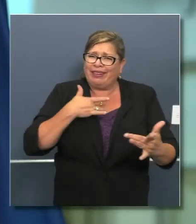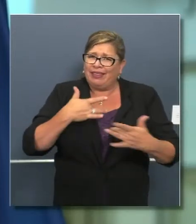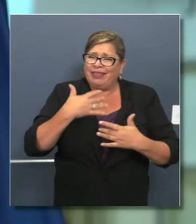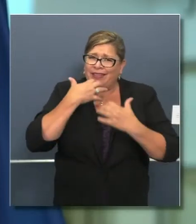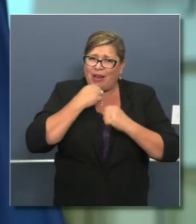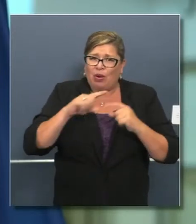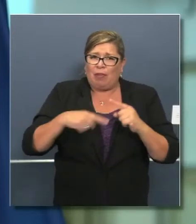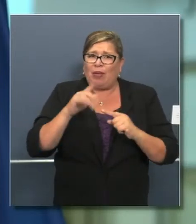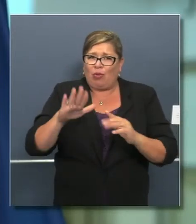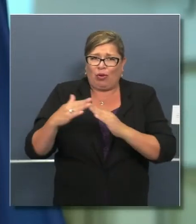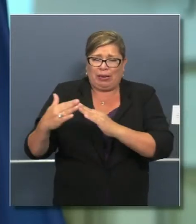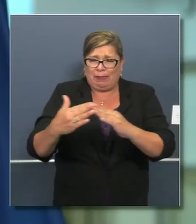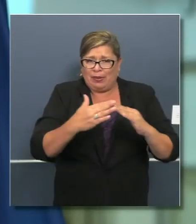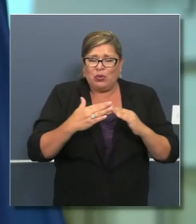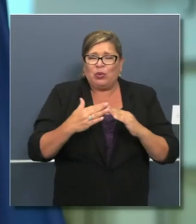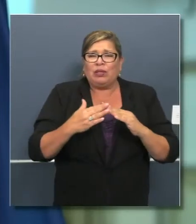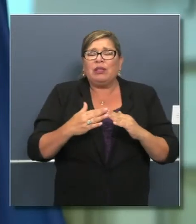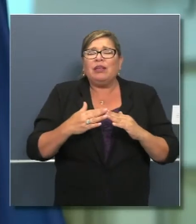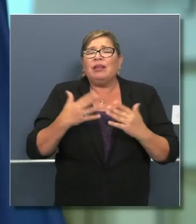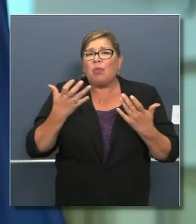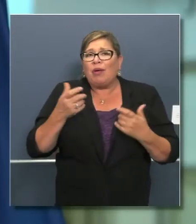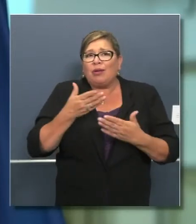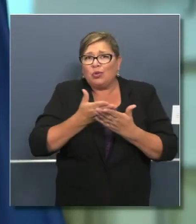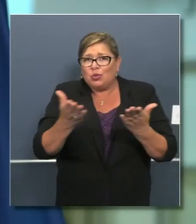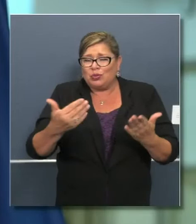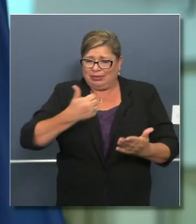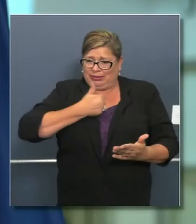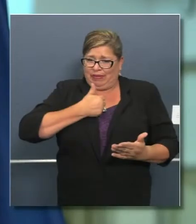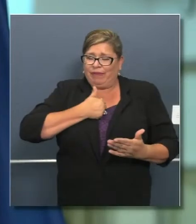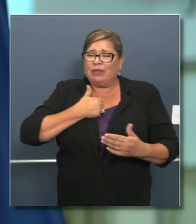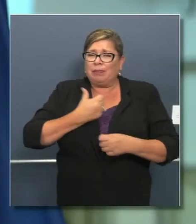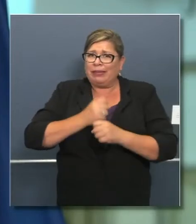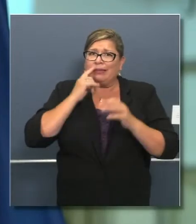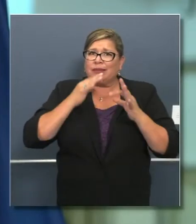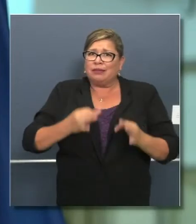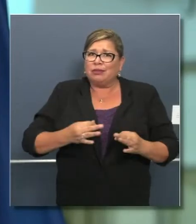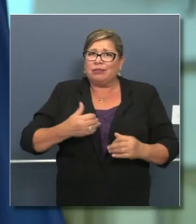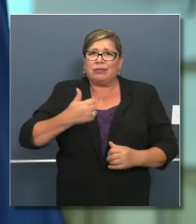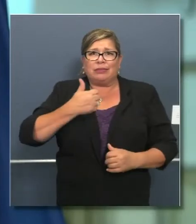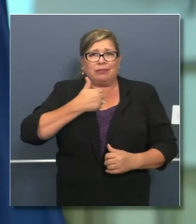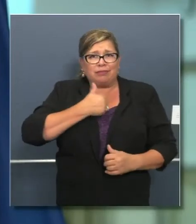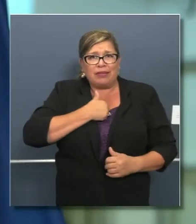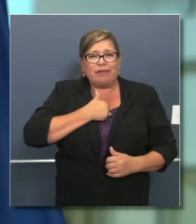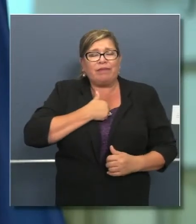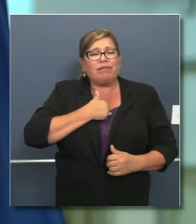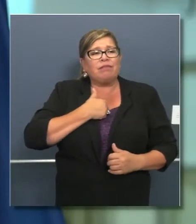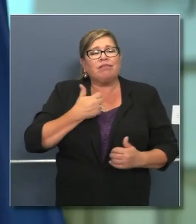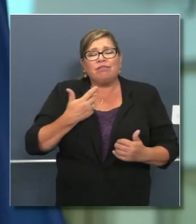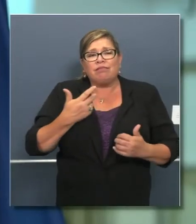want people to self enforce in to the extent that they can advise and they can counsel and